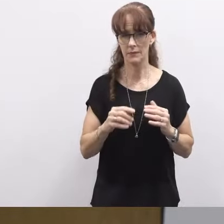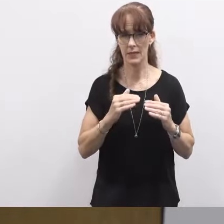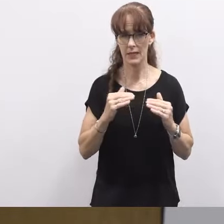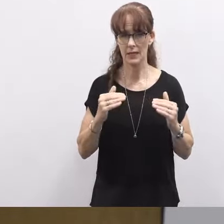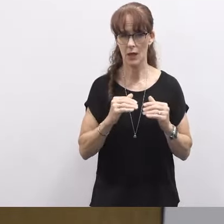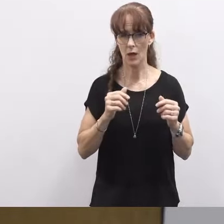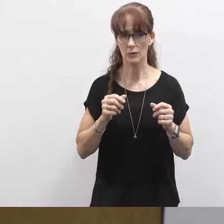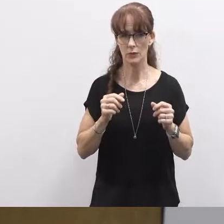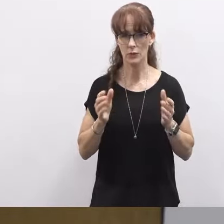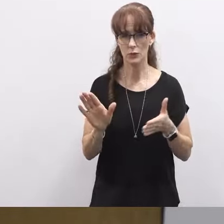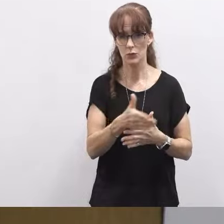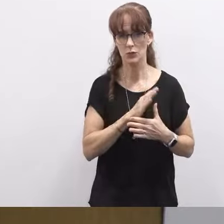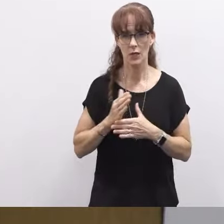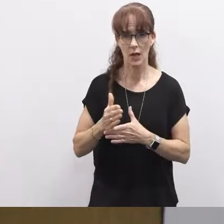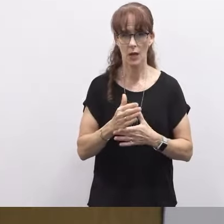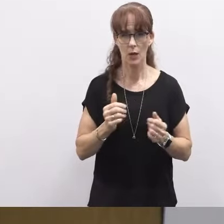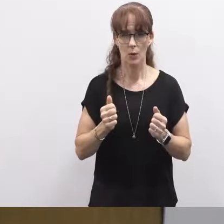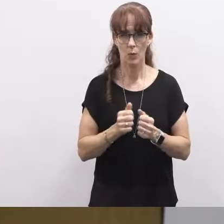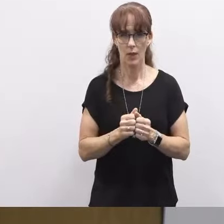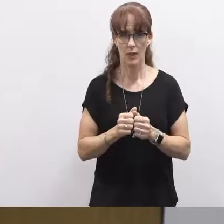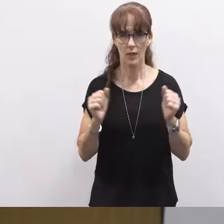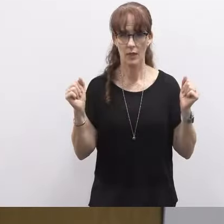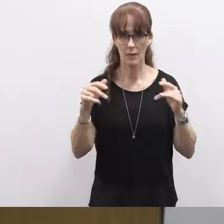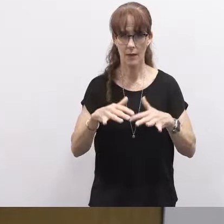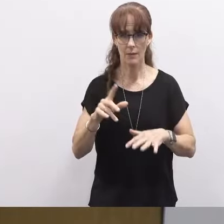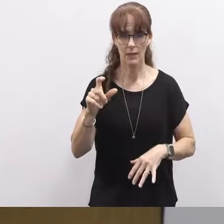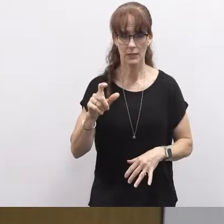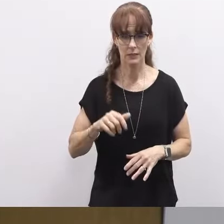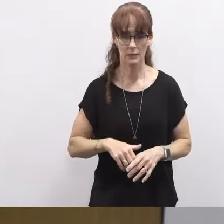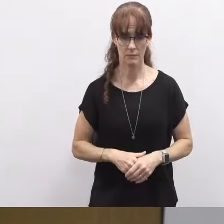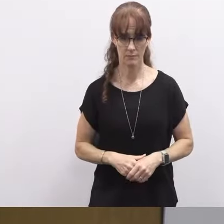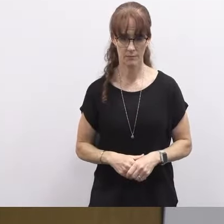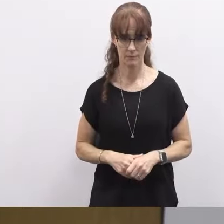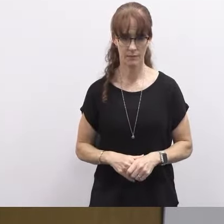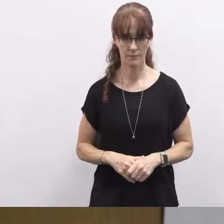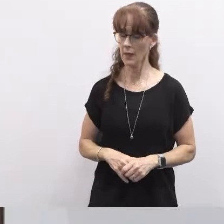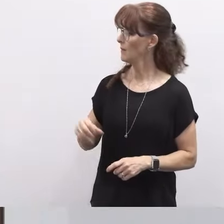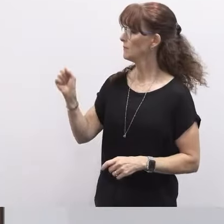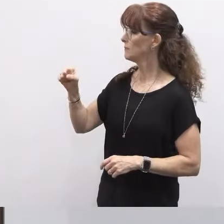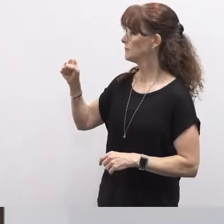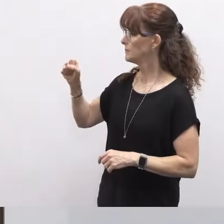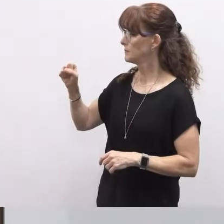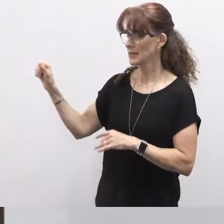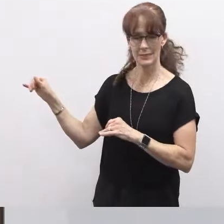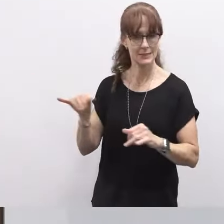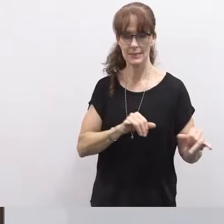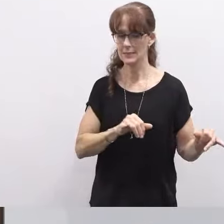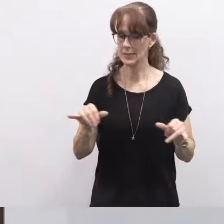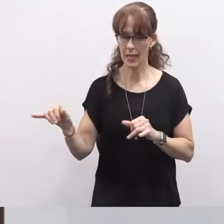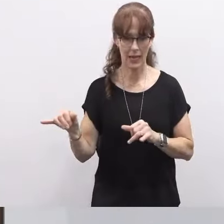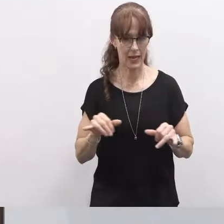also going to be shared with the public? Yeah, this is the same slide presentation